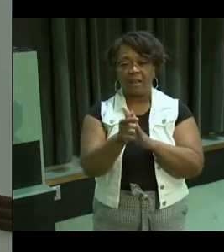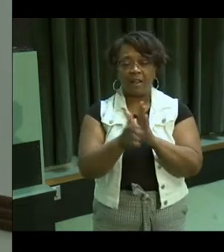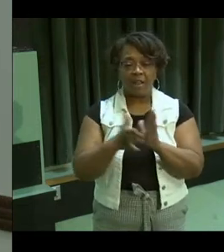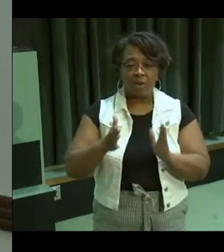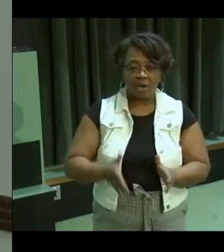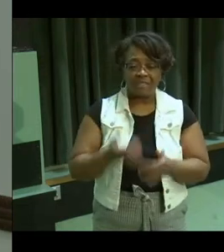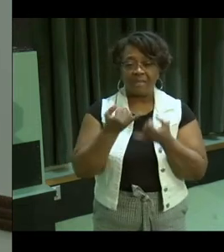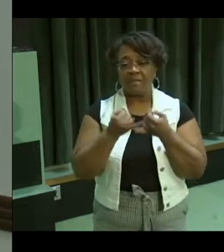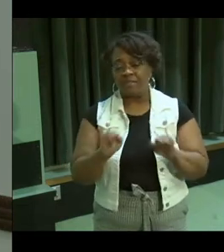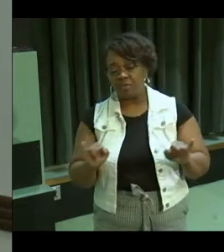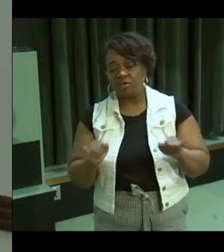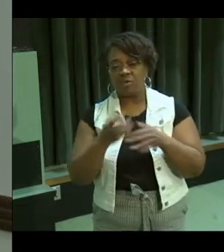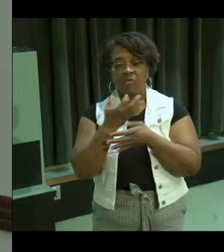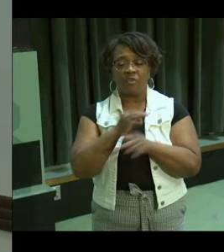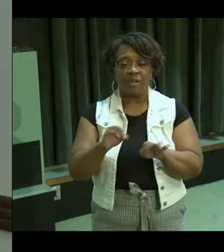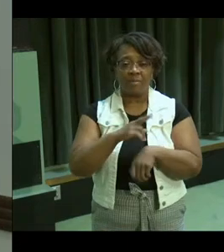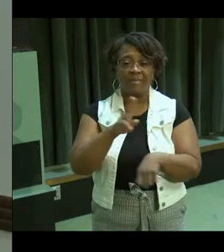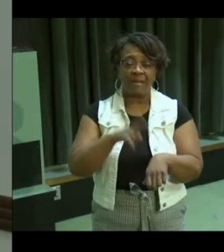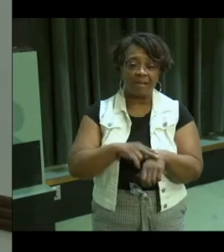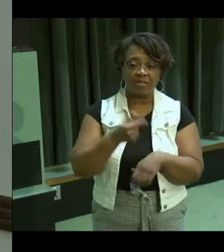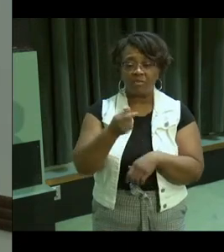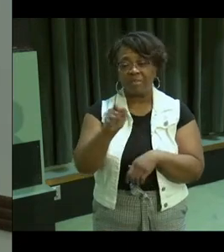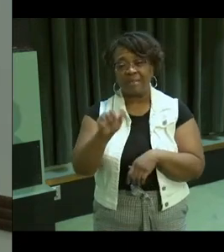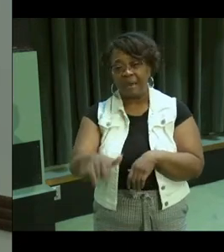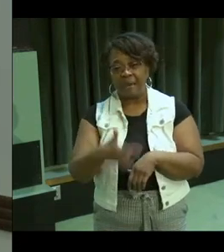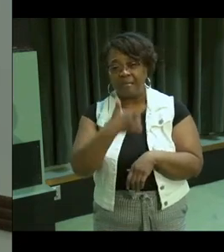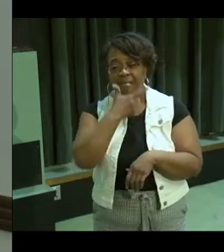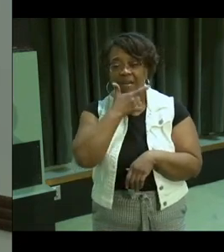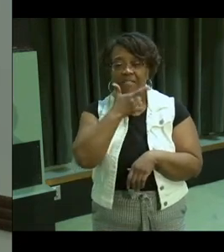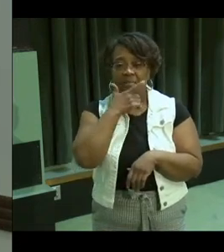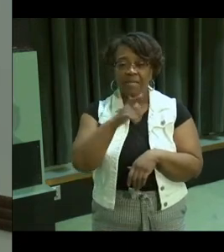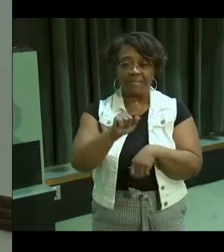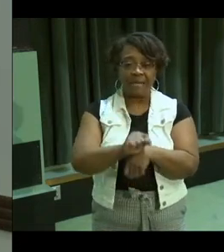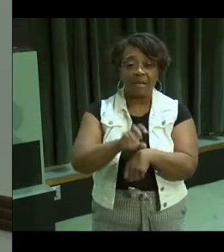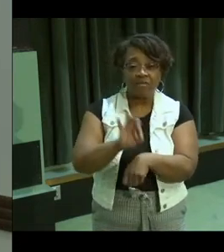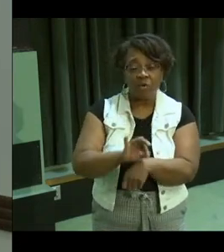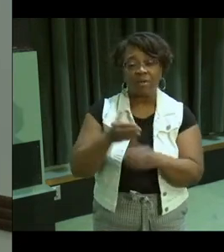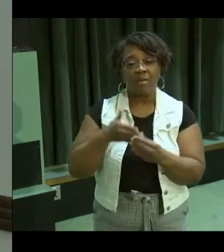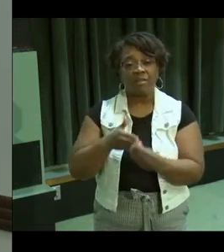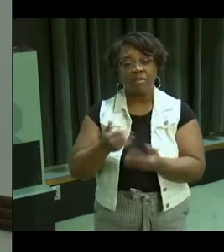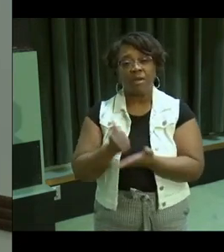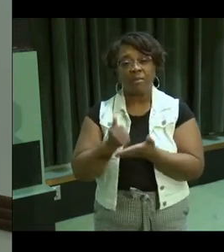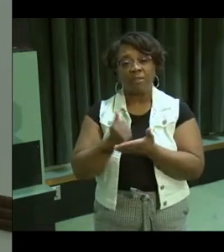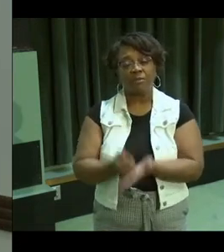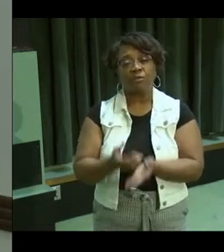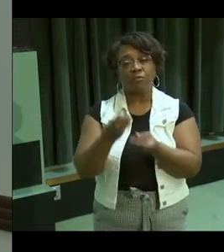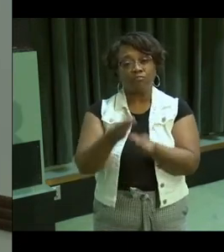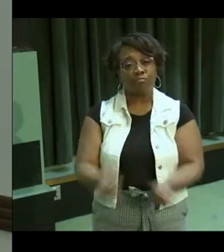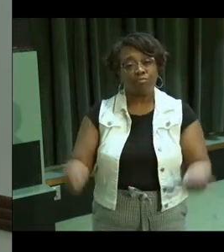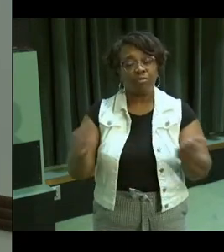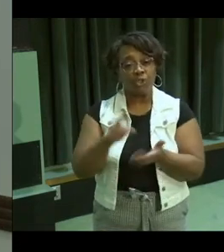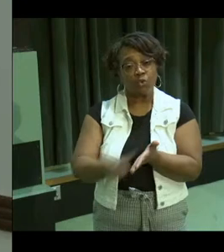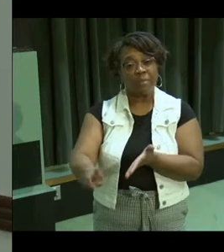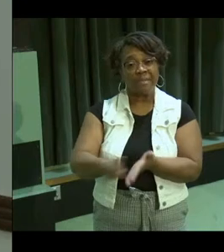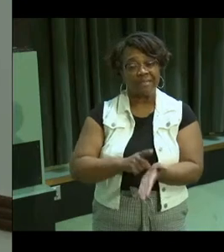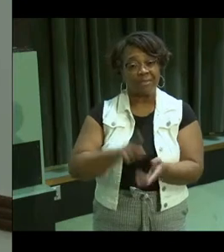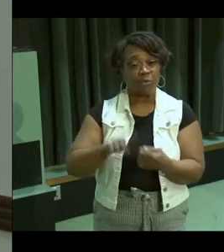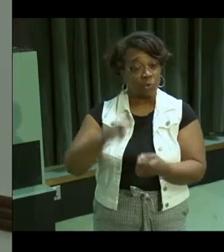and National Gay and Lesbian Task Force, for leadership on